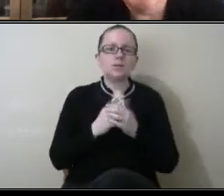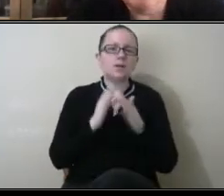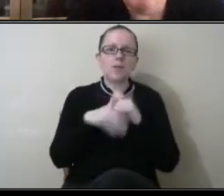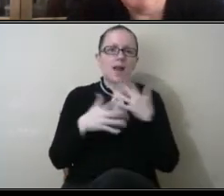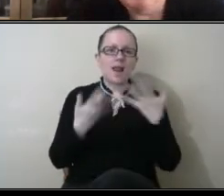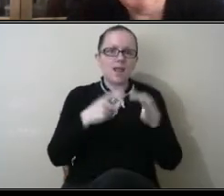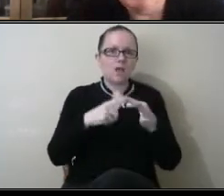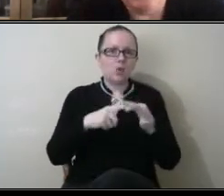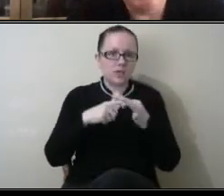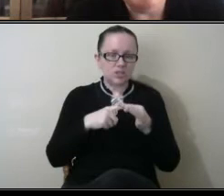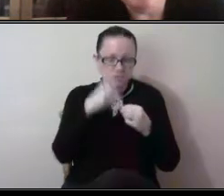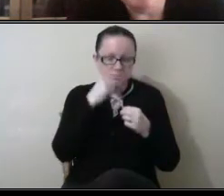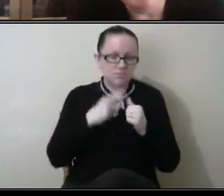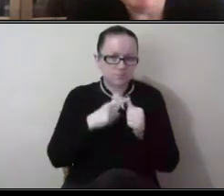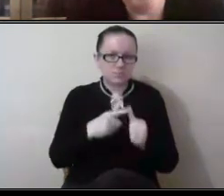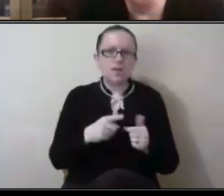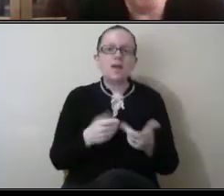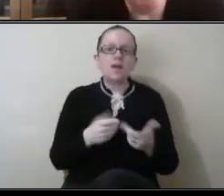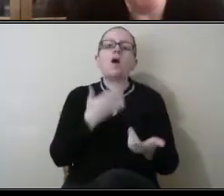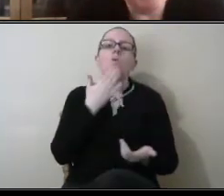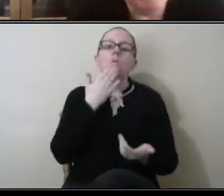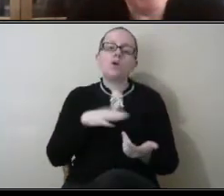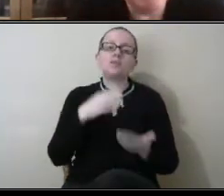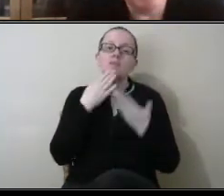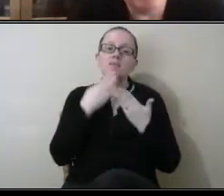to invite you to join me in thanking our wonderful panel of speakers that we've